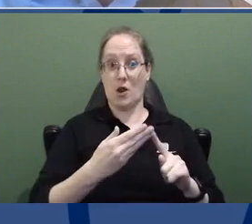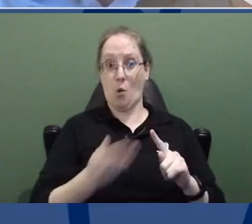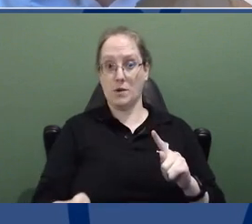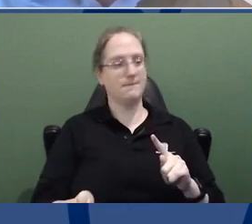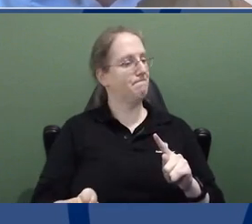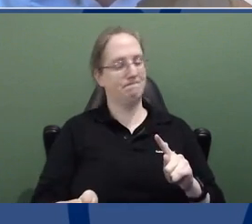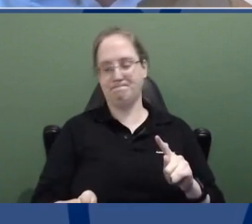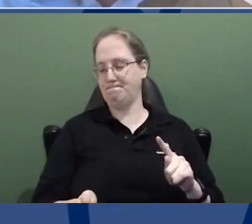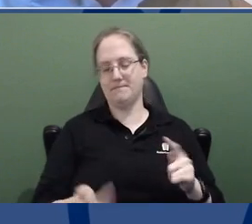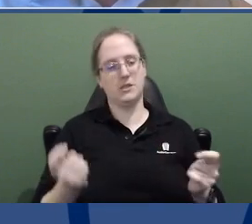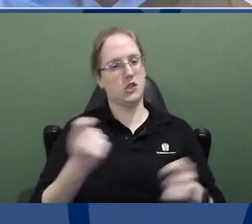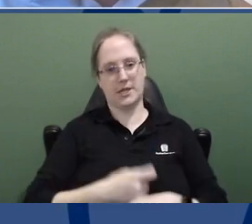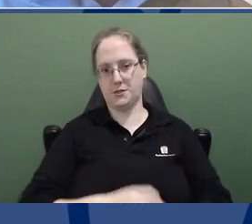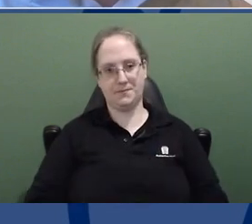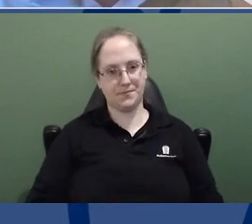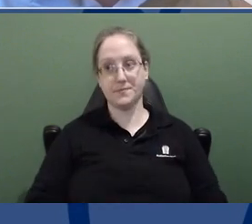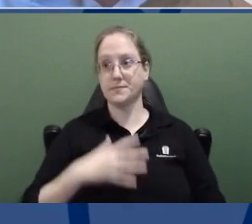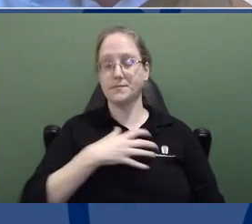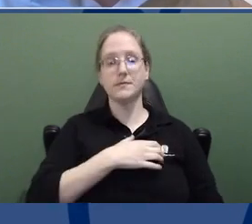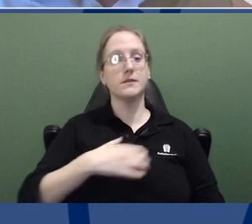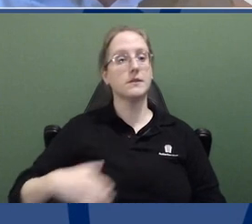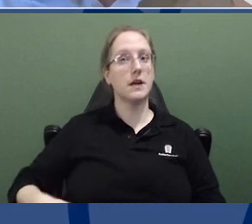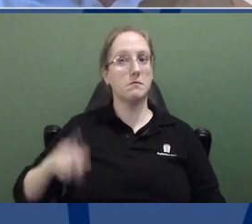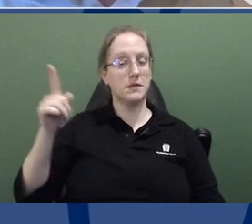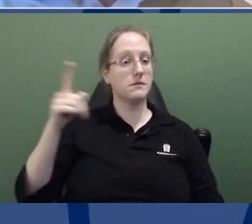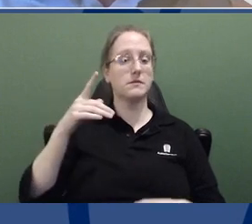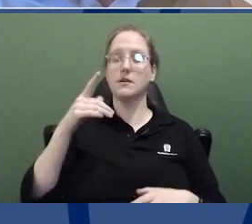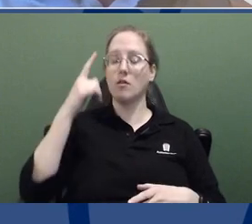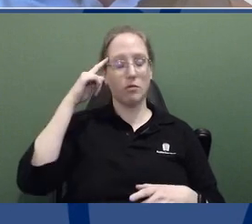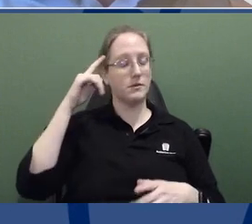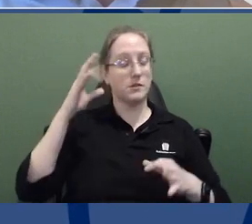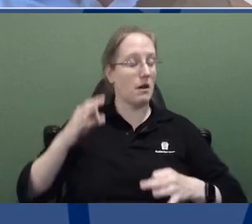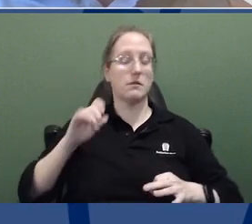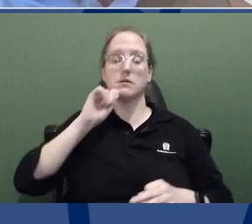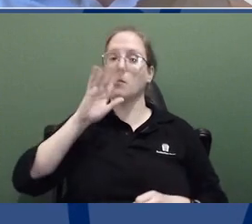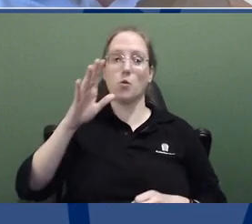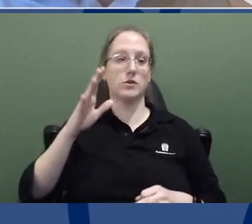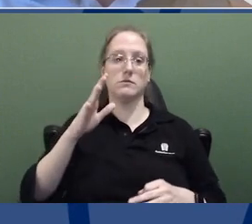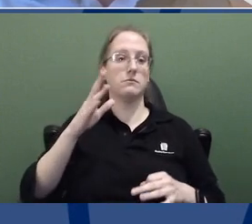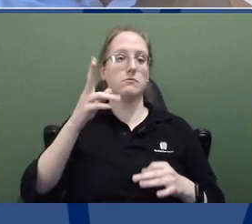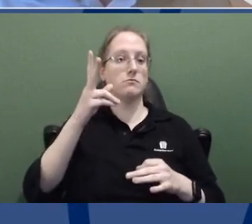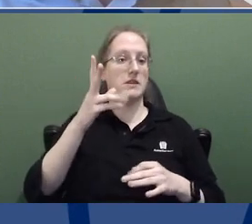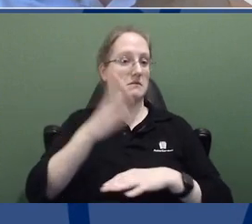that it was not going to reinstate Job Keeper. And so we worked with the Commonwealth to